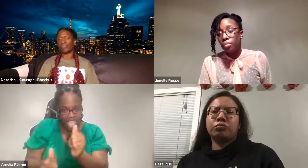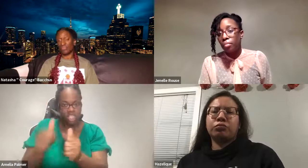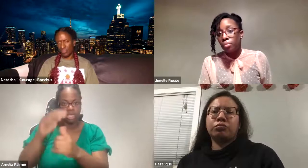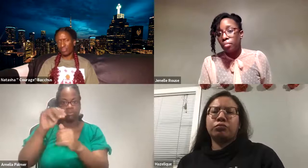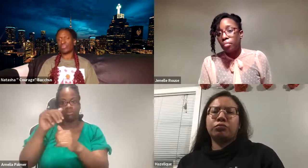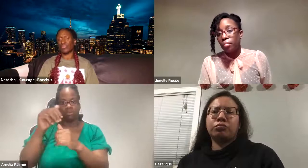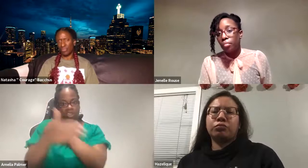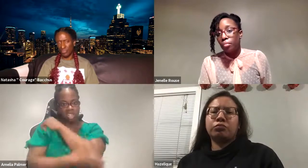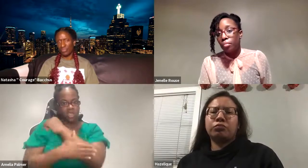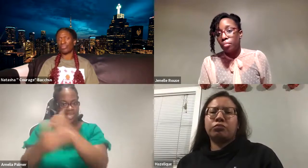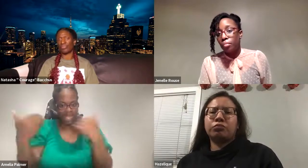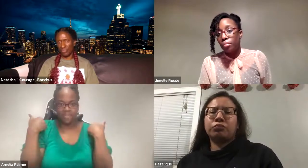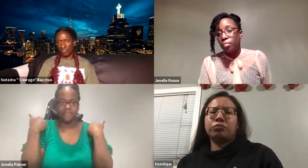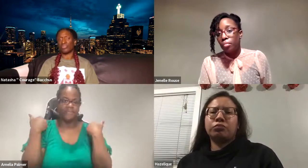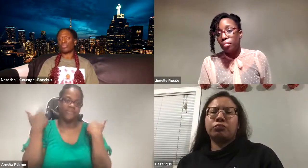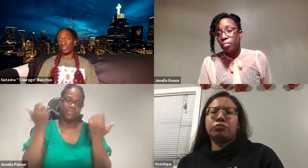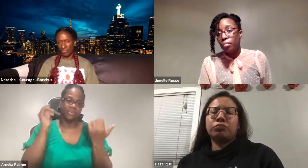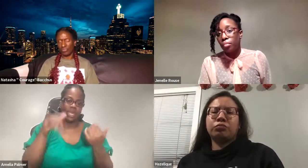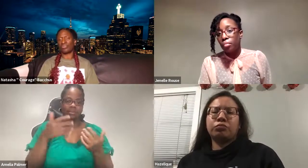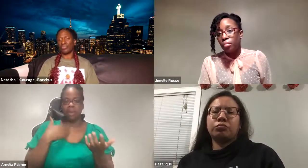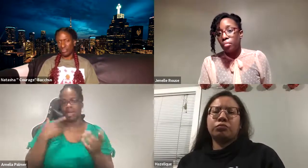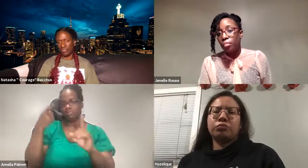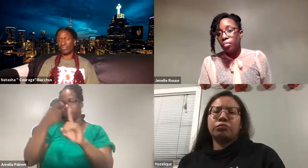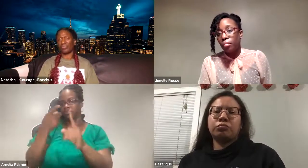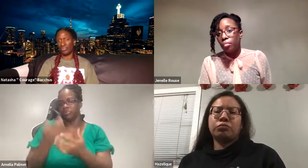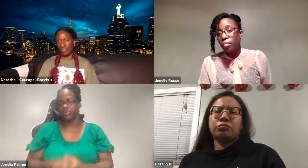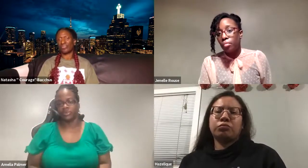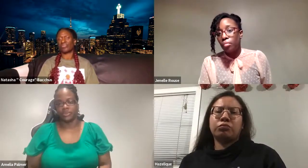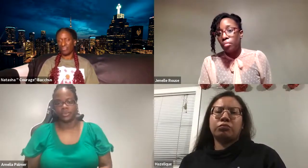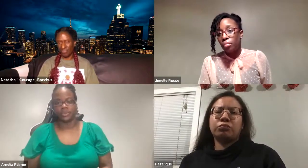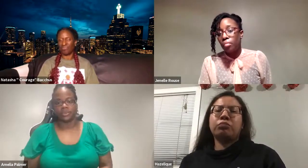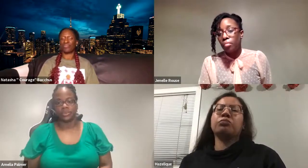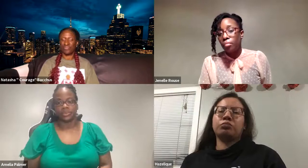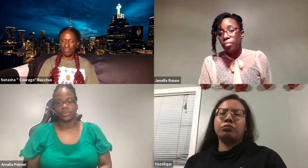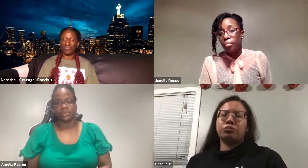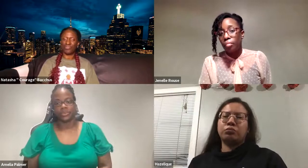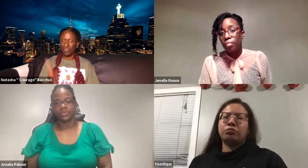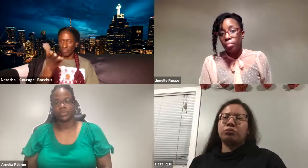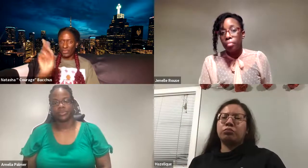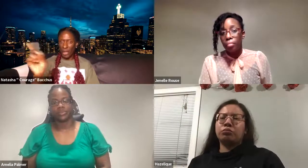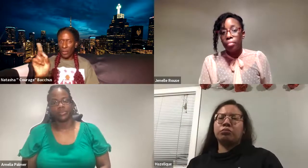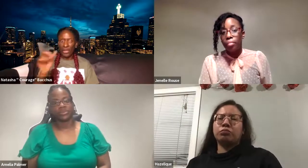indigenous deaf movement. you need to have someone who represents you and who looks like you